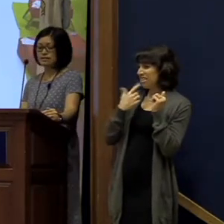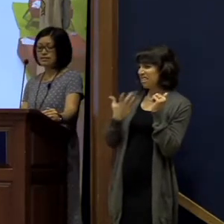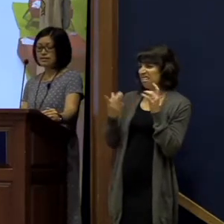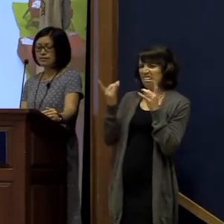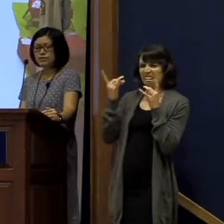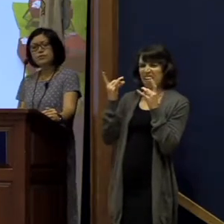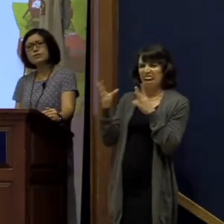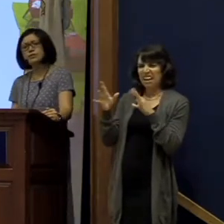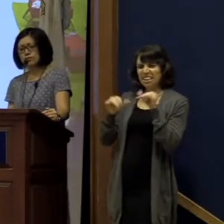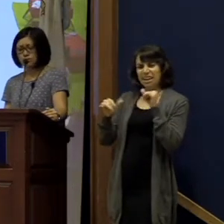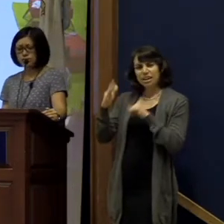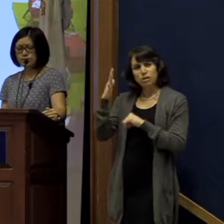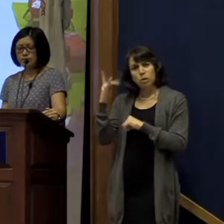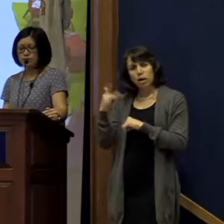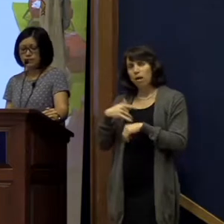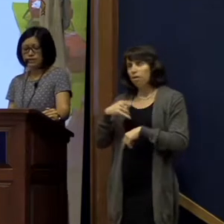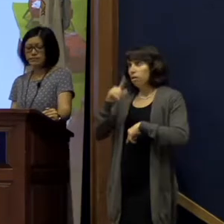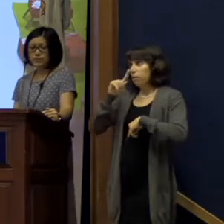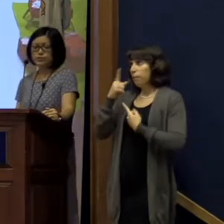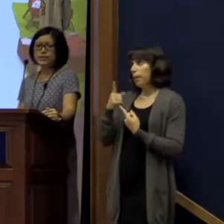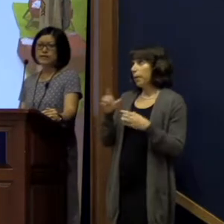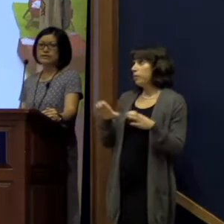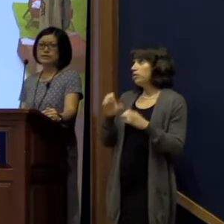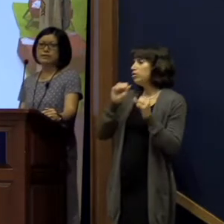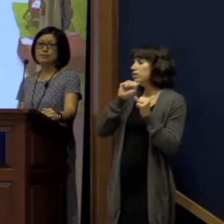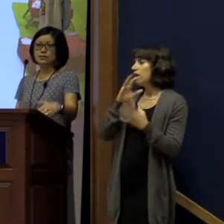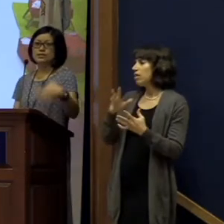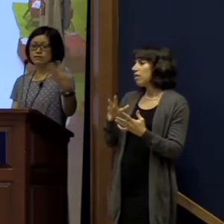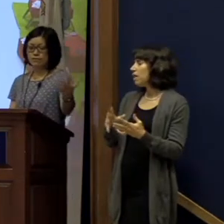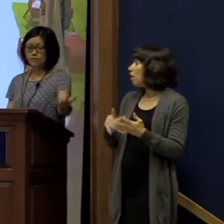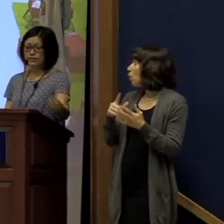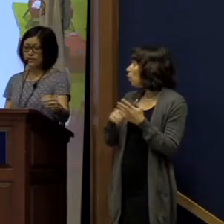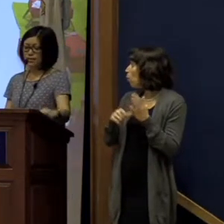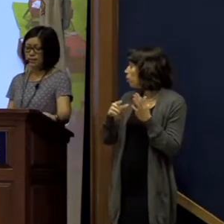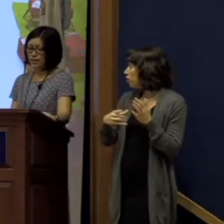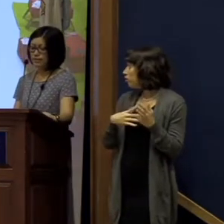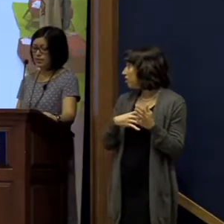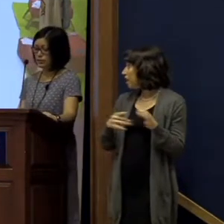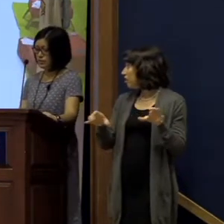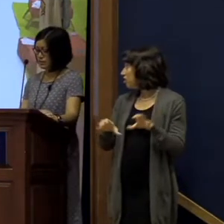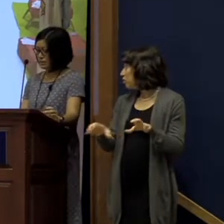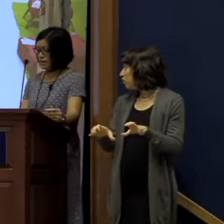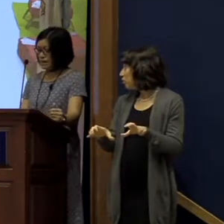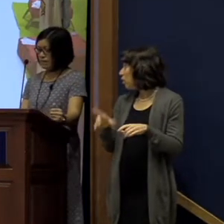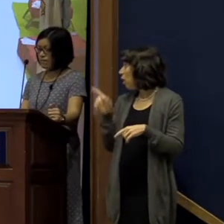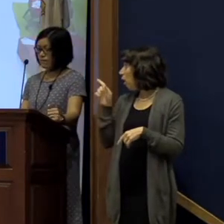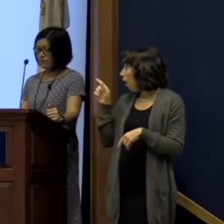What would you like to do? The stuff we do here at get city, which is an informal STEM program that she was involved in